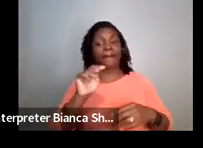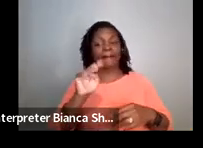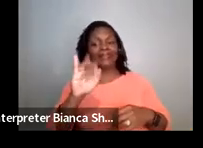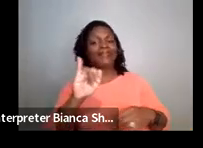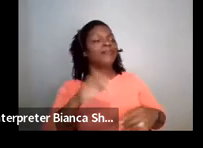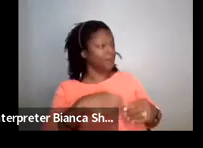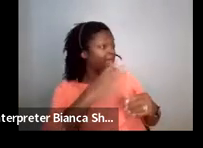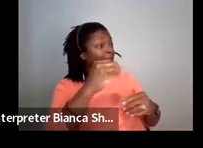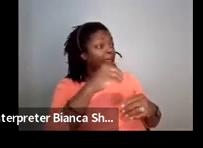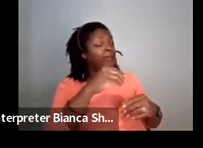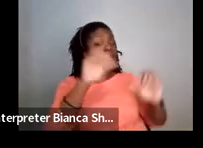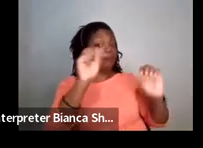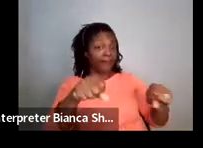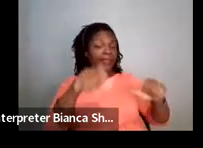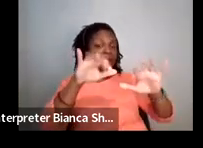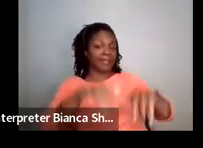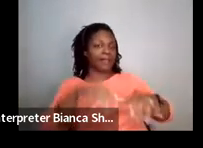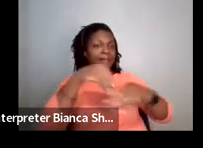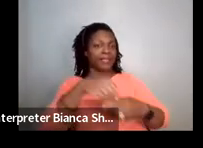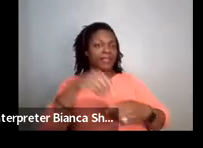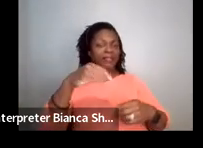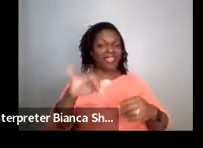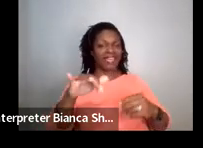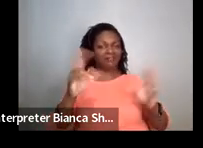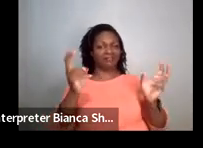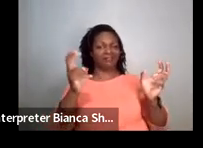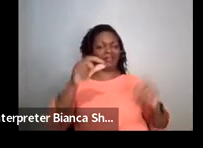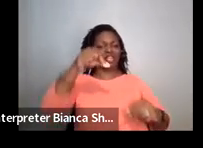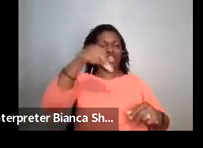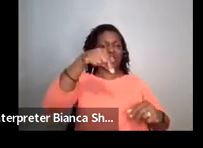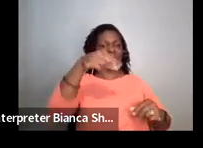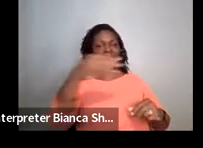The attendees can put their questions in the Q. A. throughout the